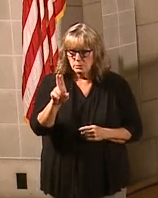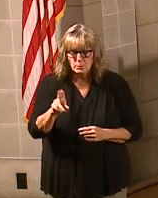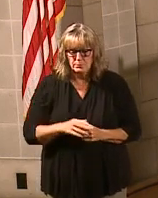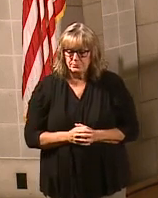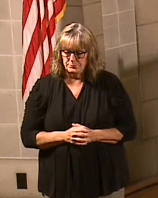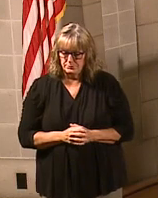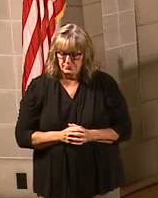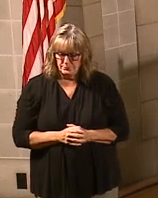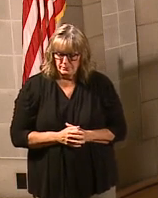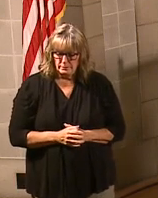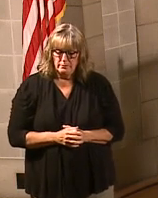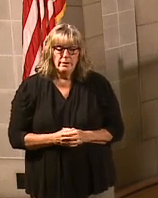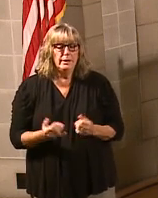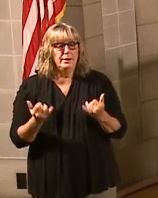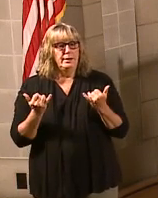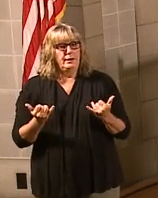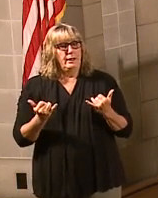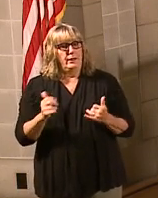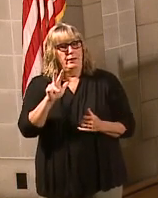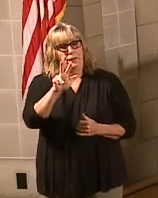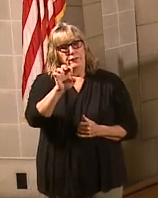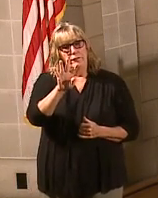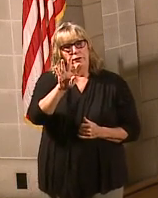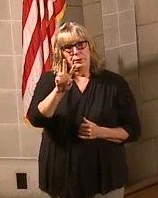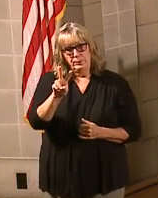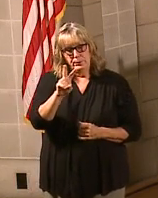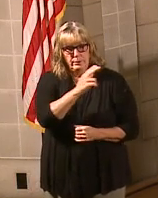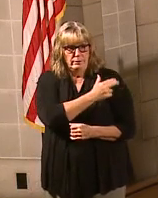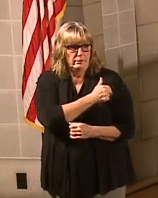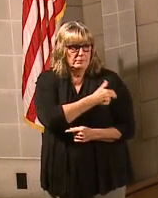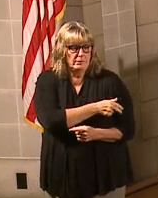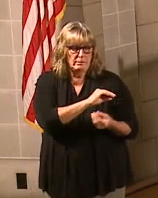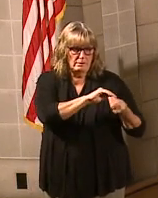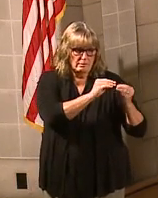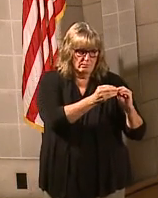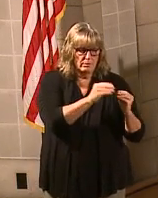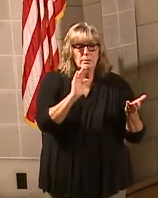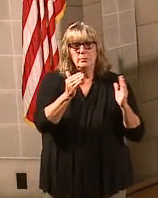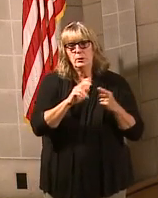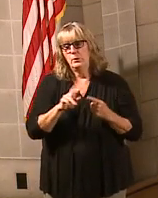SO THAT WE CAN PROVIDE THAT